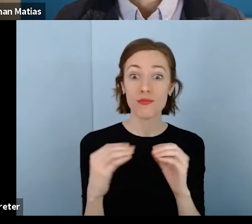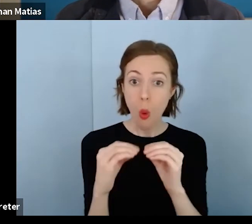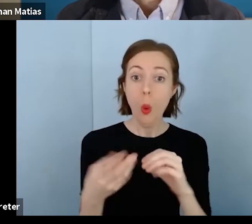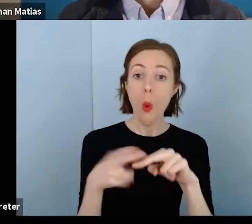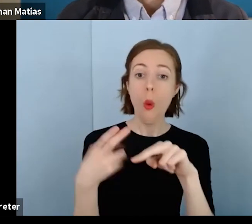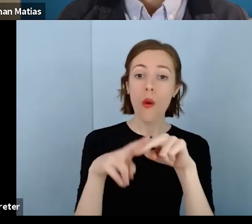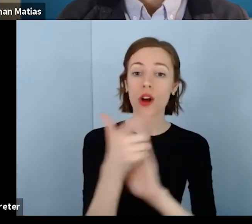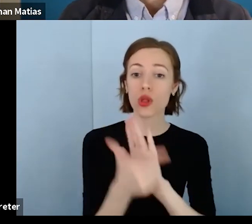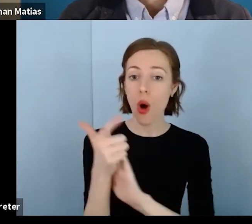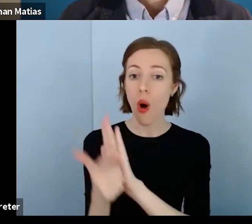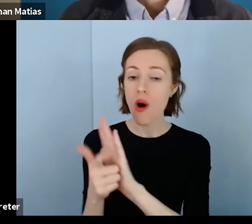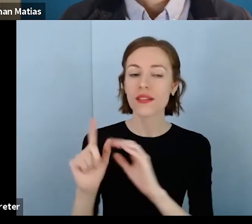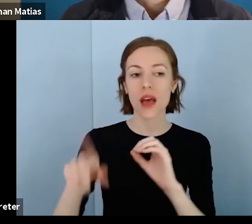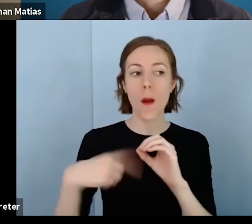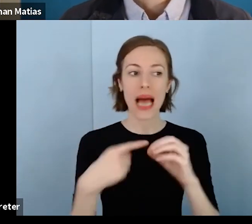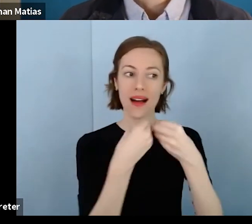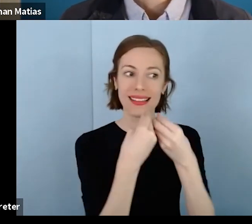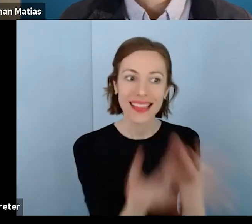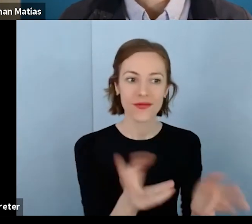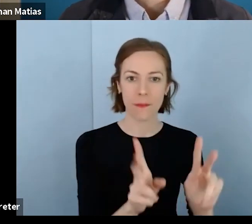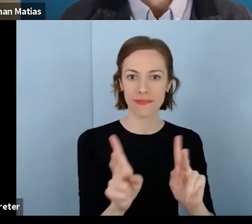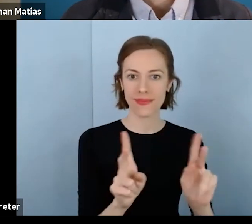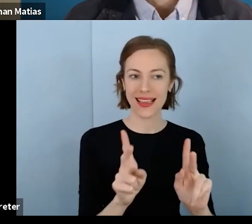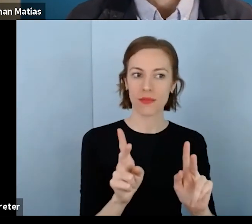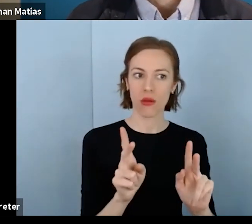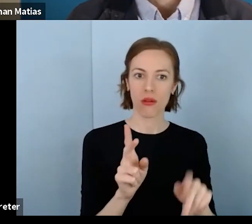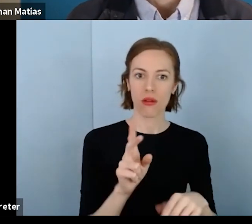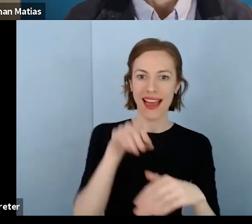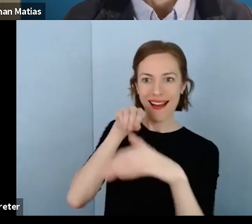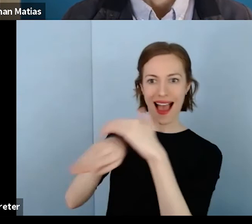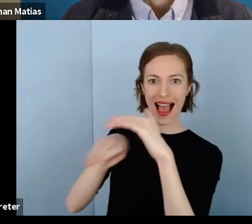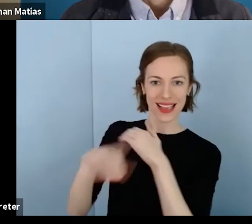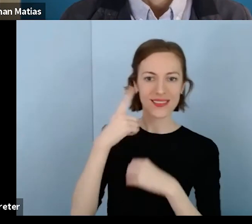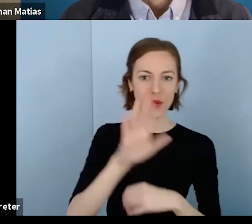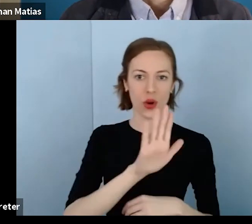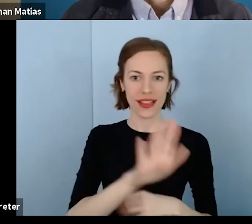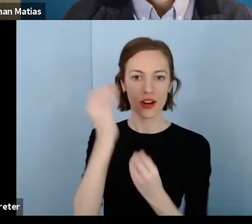We'll have more avenues open for this kind of accountability research.